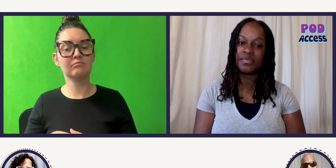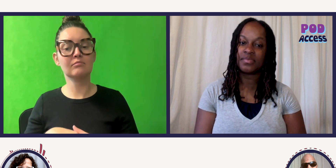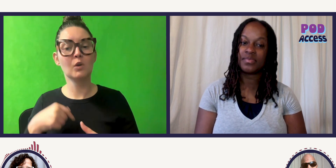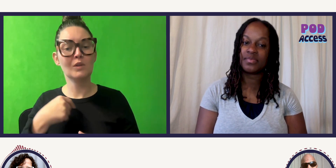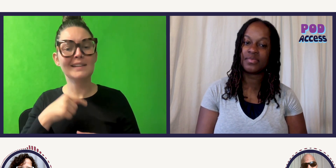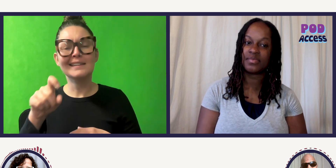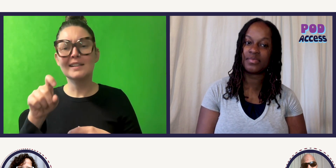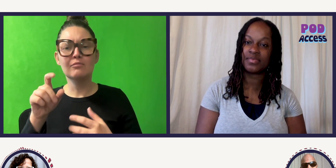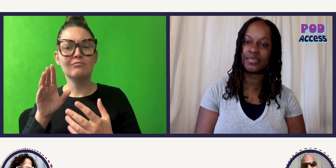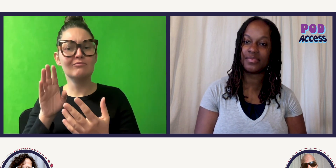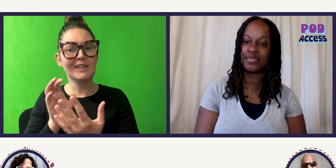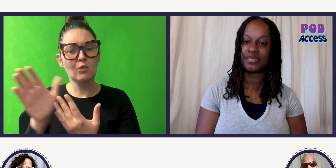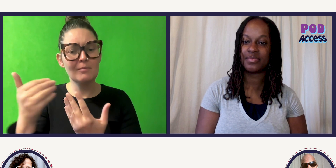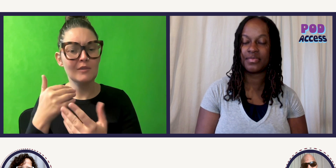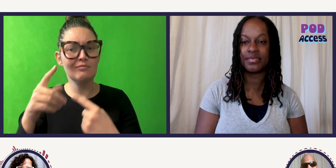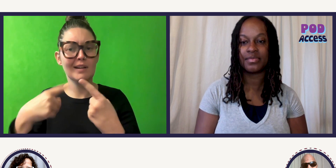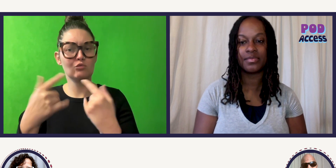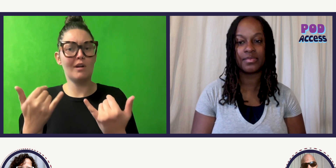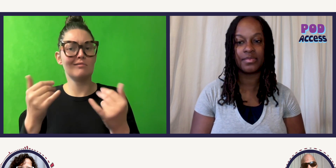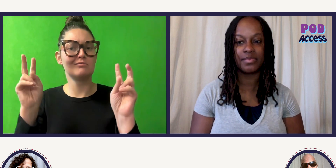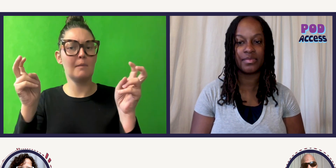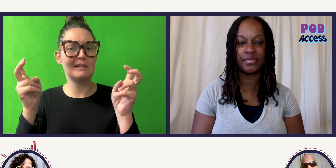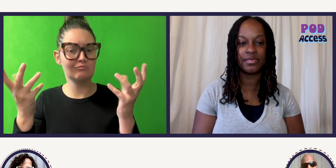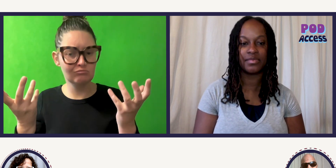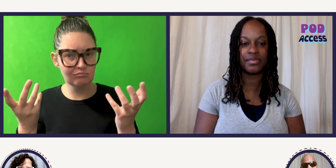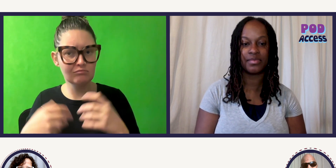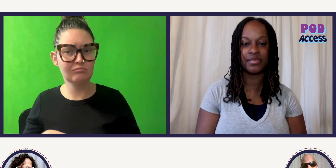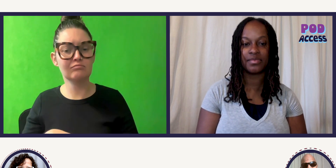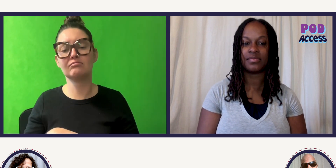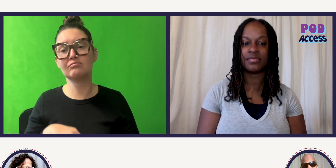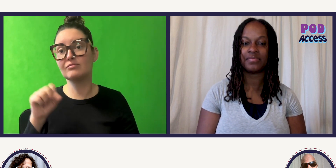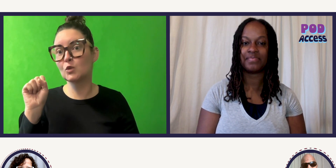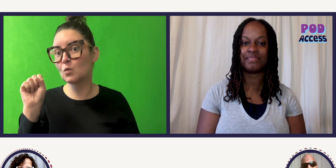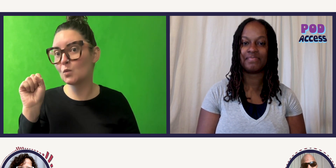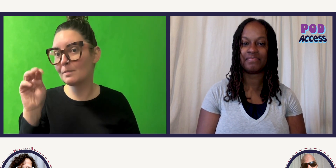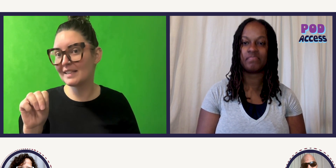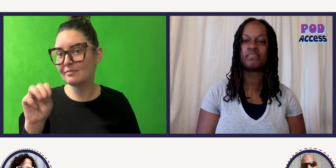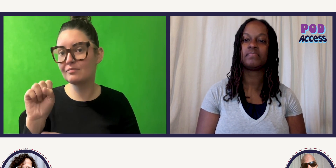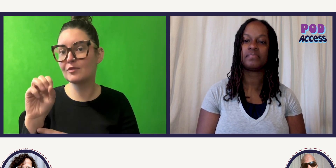We need to be transparent about our take on today’s topic: social media.